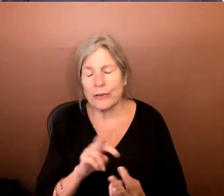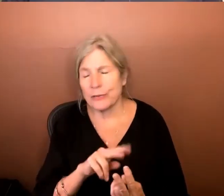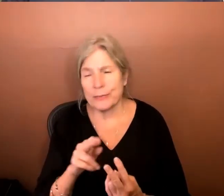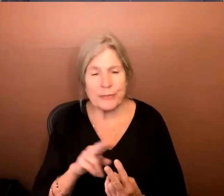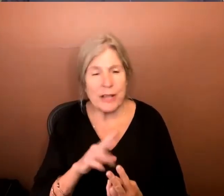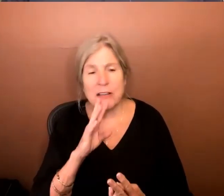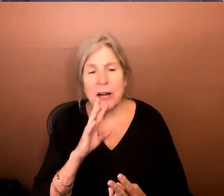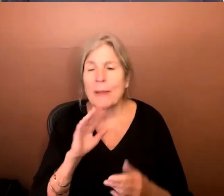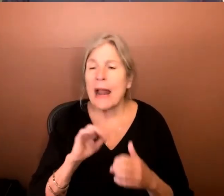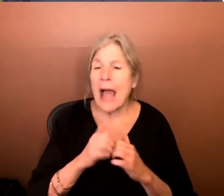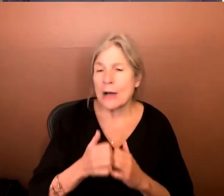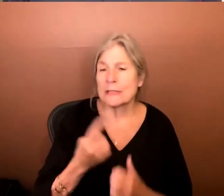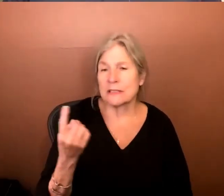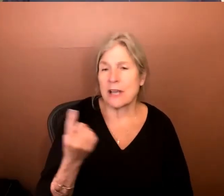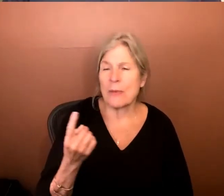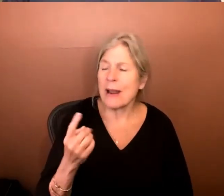ways somebody, how does somebody use